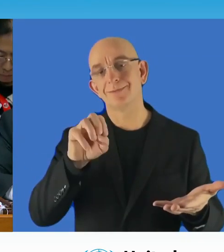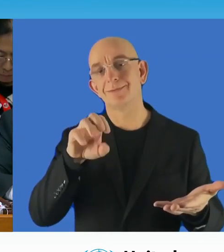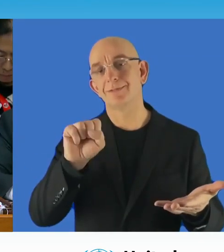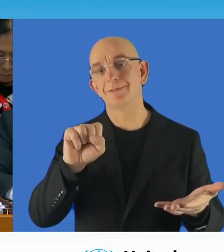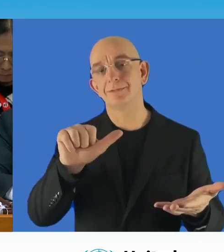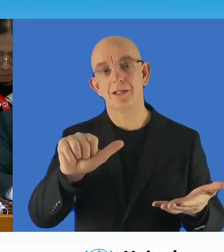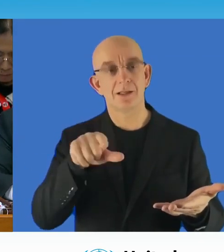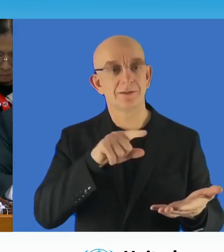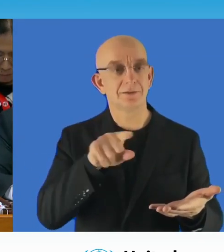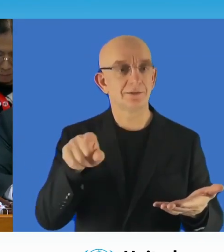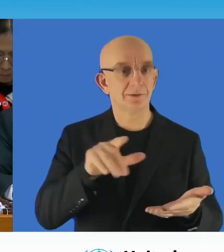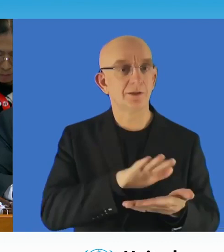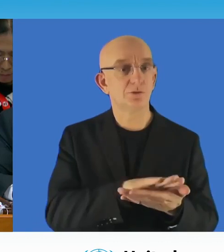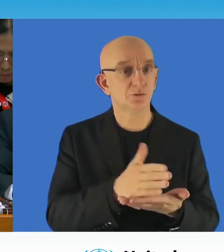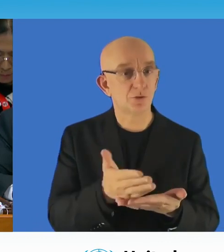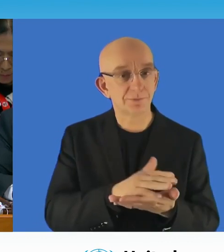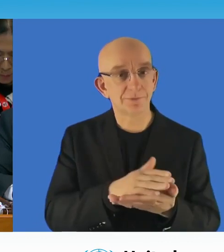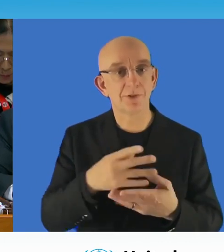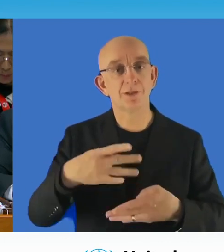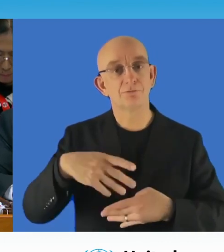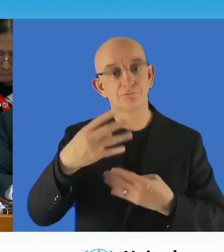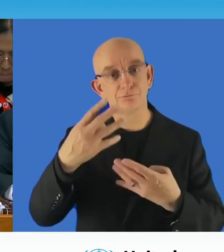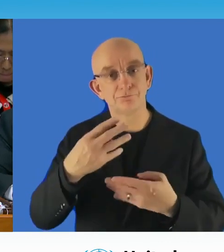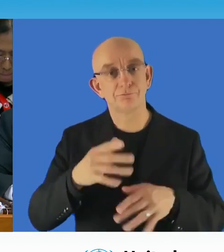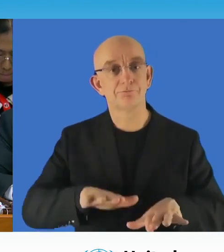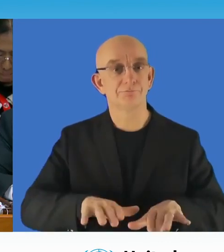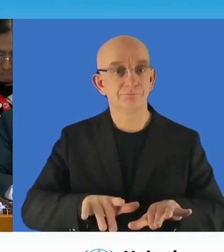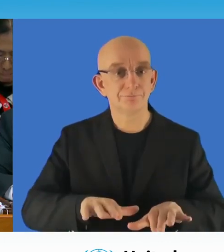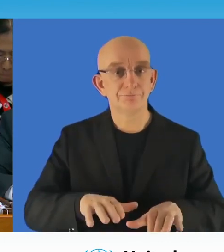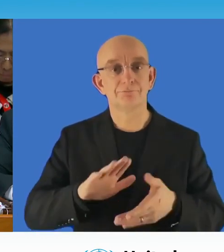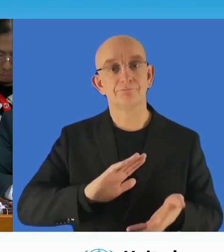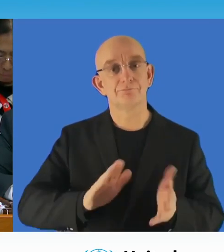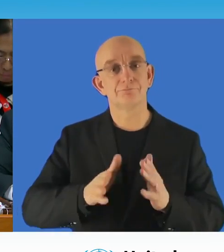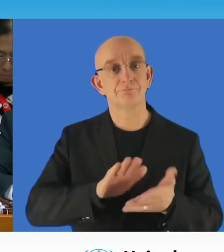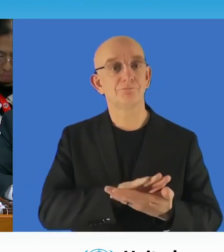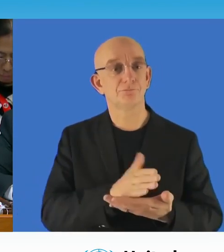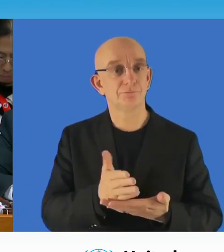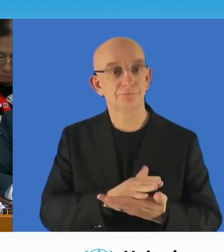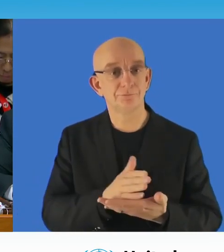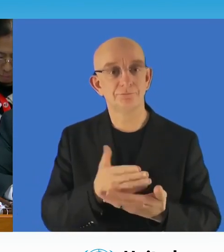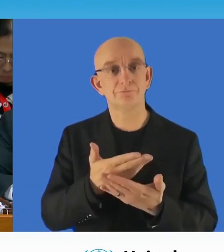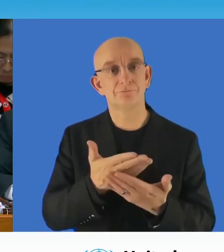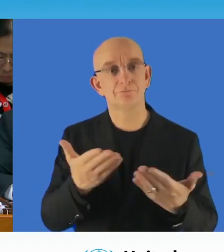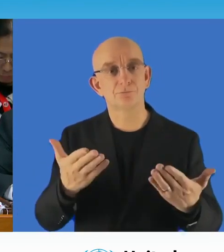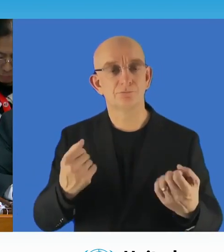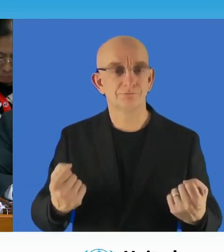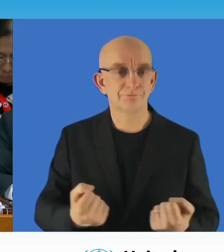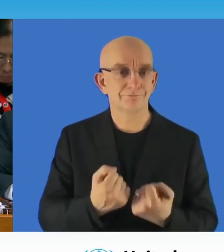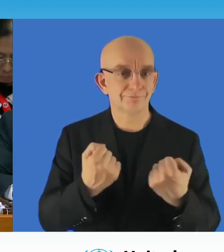sign language interpreters among many others who work tirelessly behind the the scenes and helped